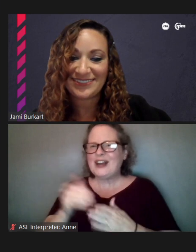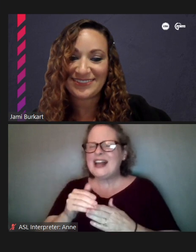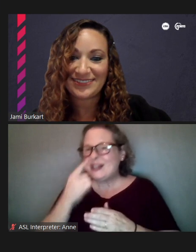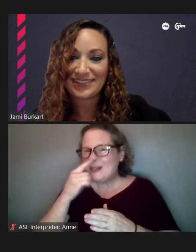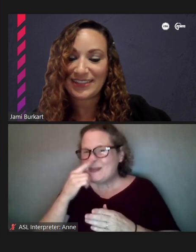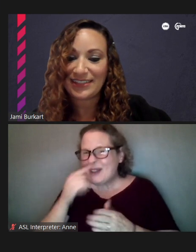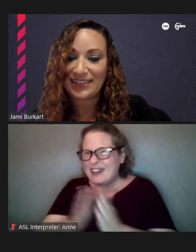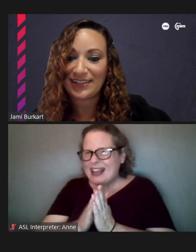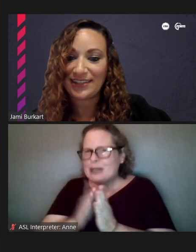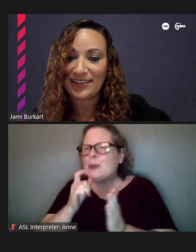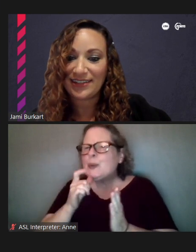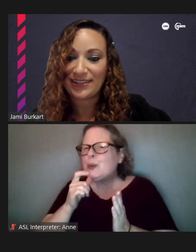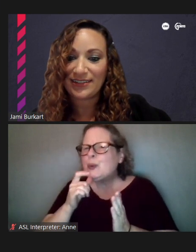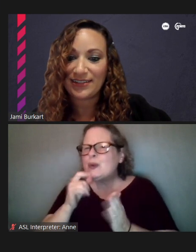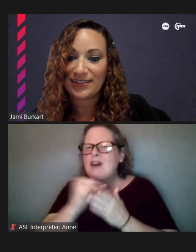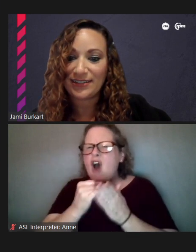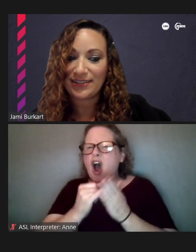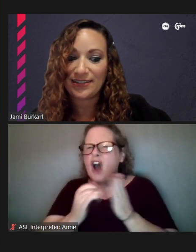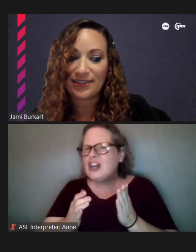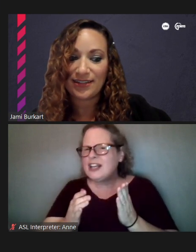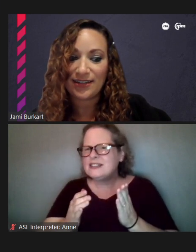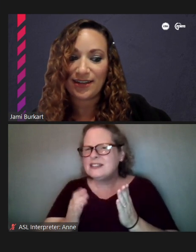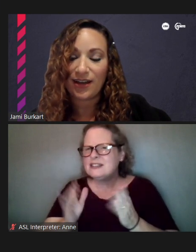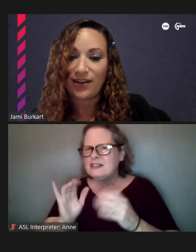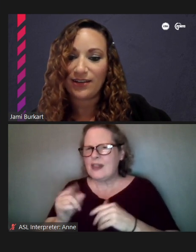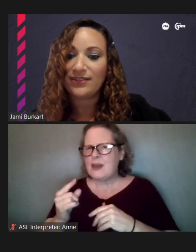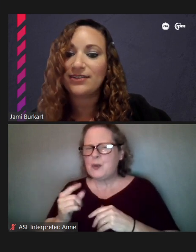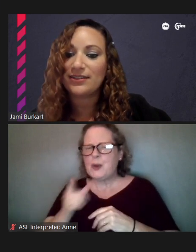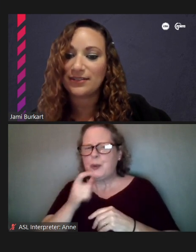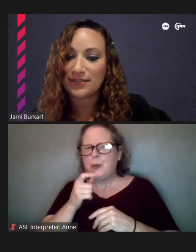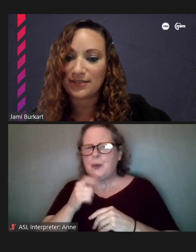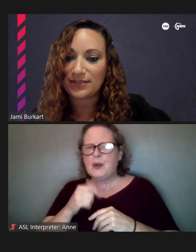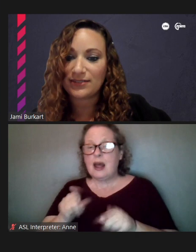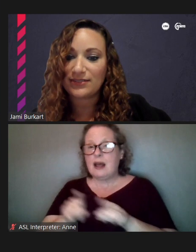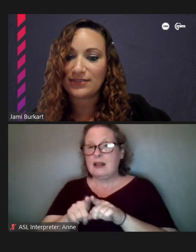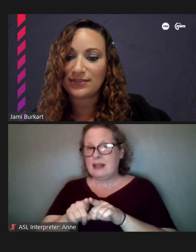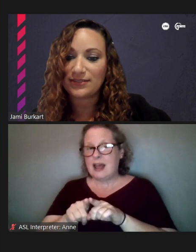Who is the actual artist by chance? I might be able to Google that person.